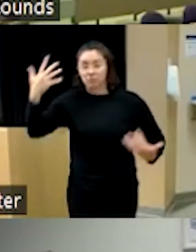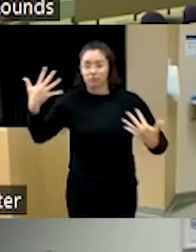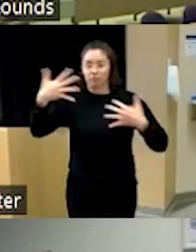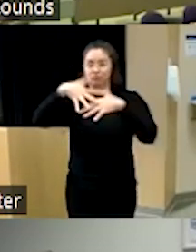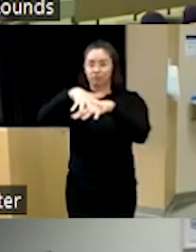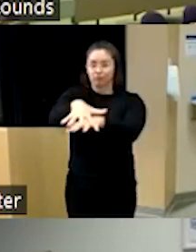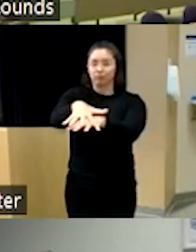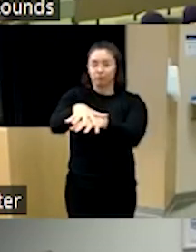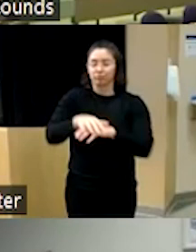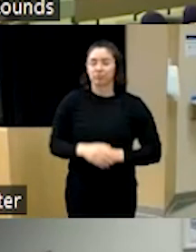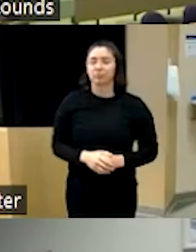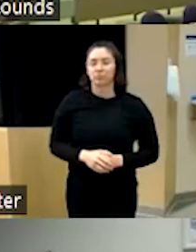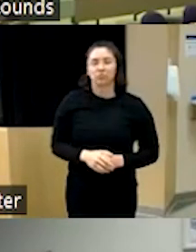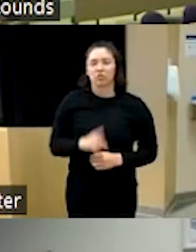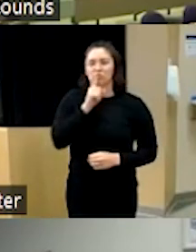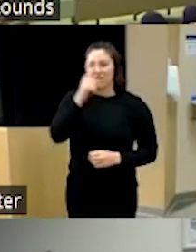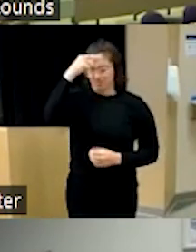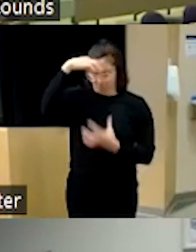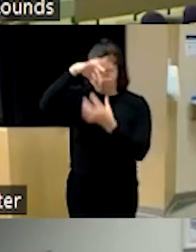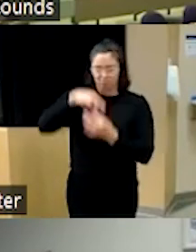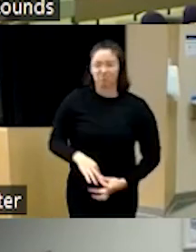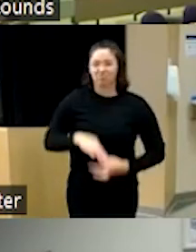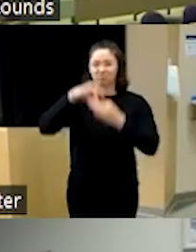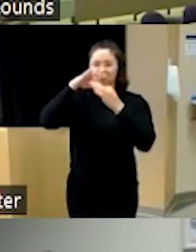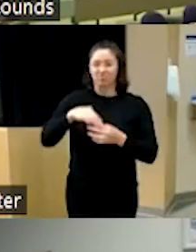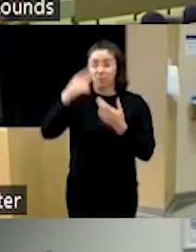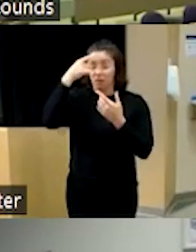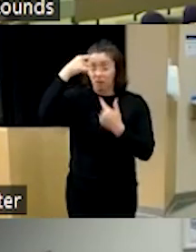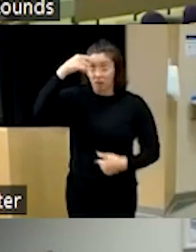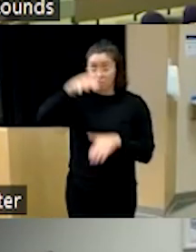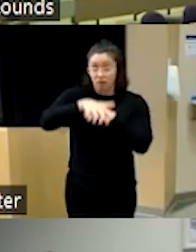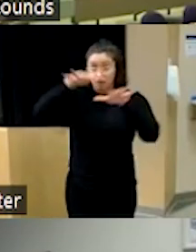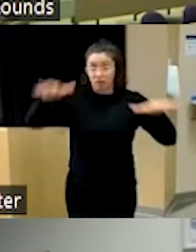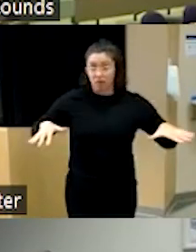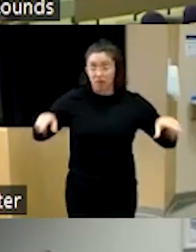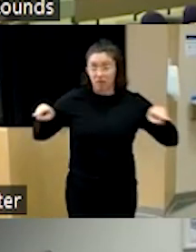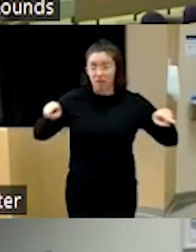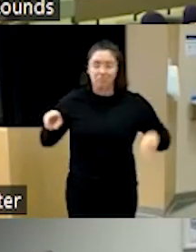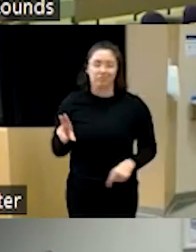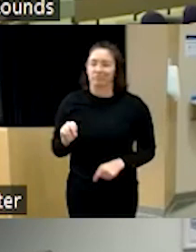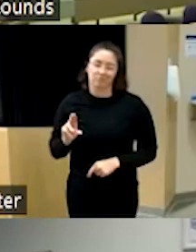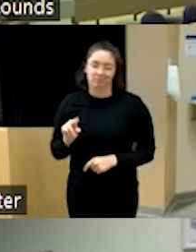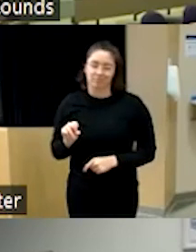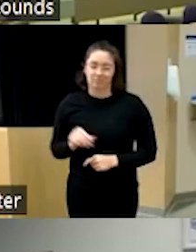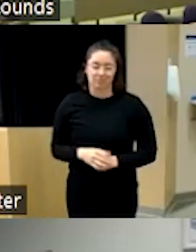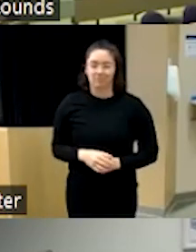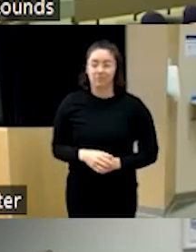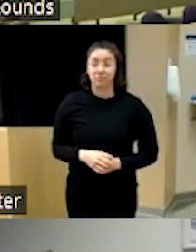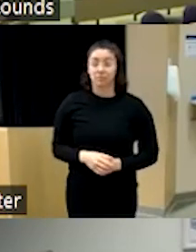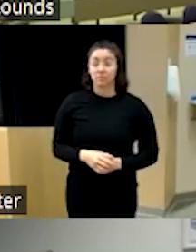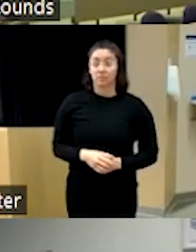it really is um it's it's a lot of cognition and not everybody is the person it's I think